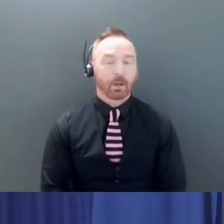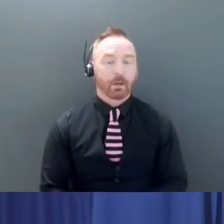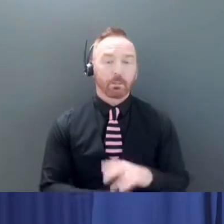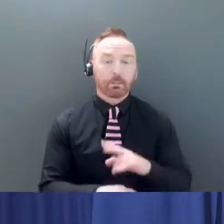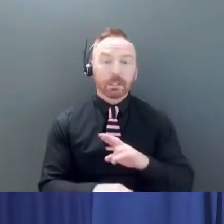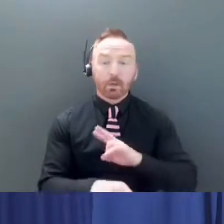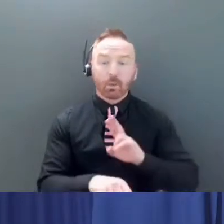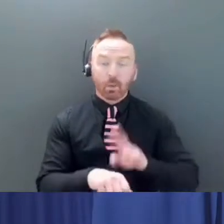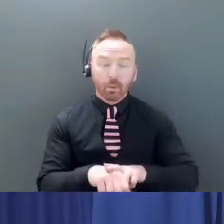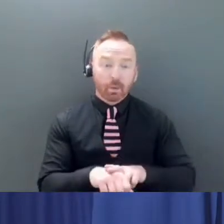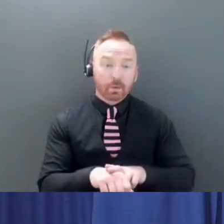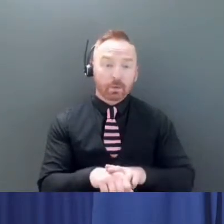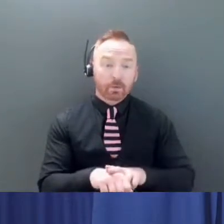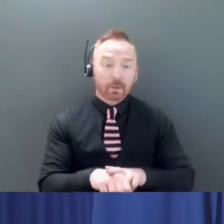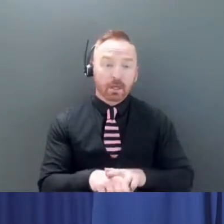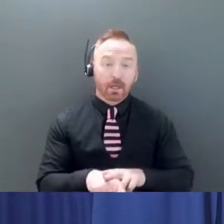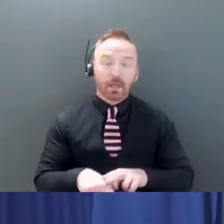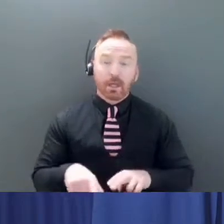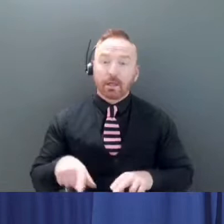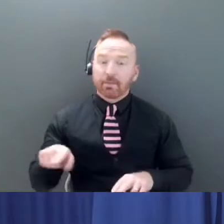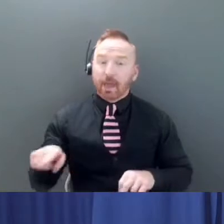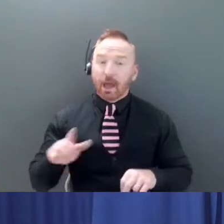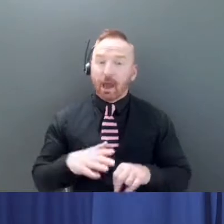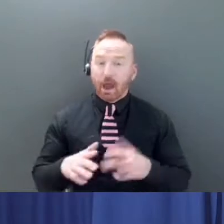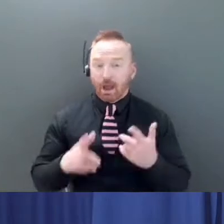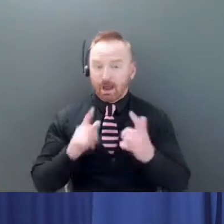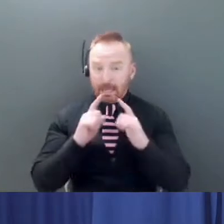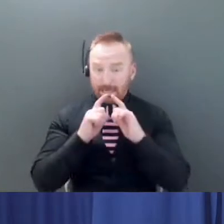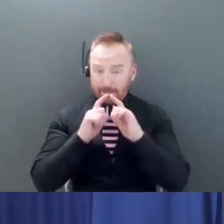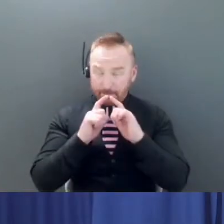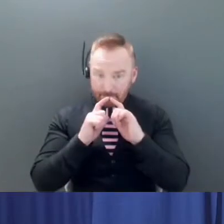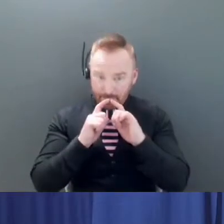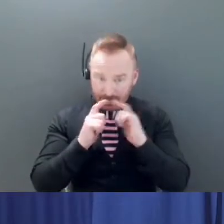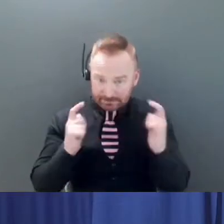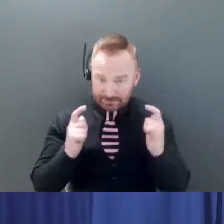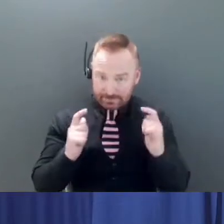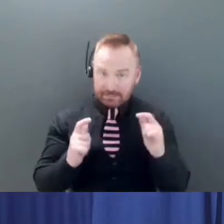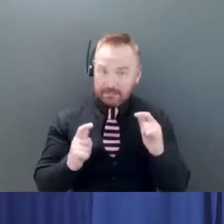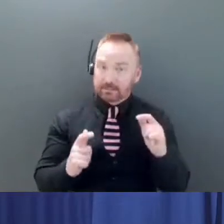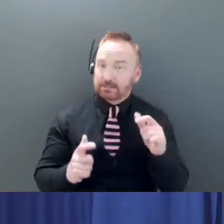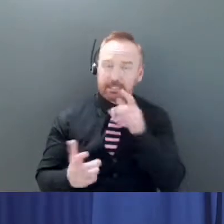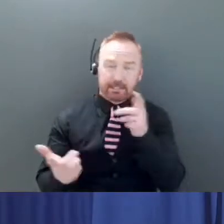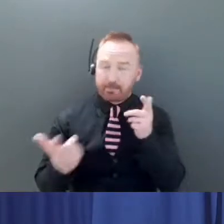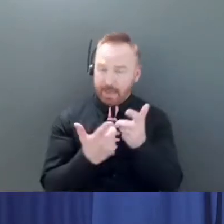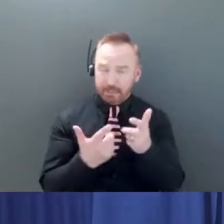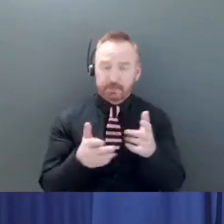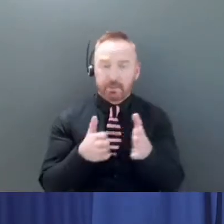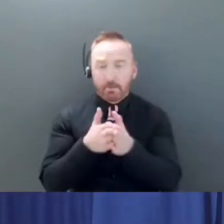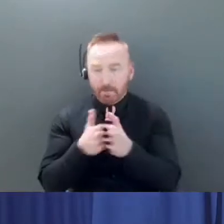even though masking does not fit in under the public health and safety act. They are otherwise facilities